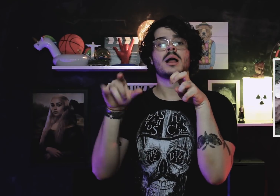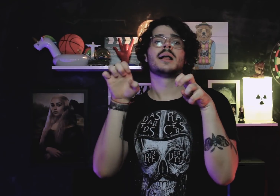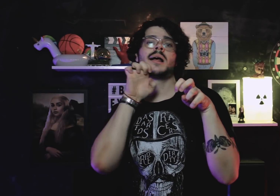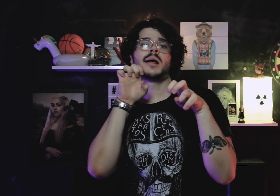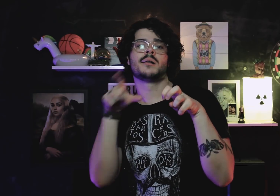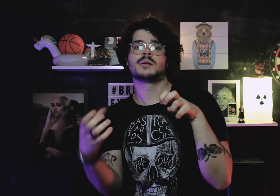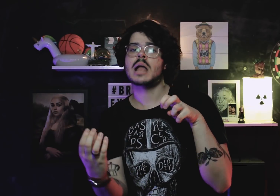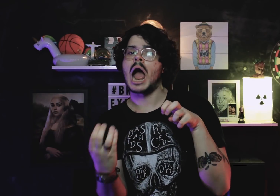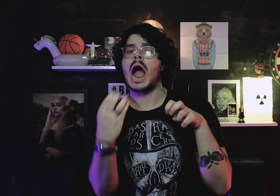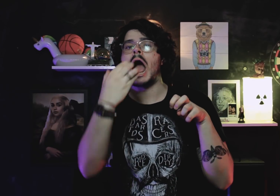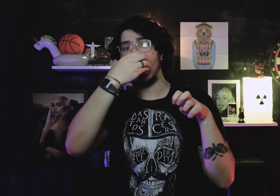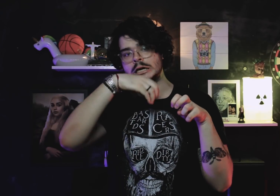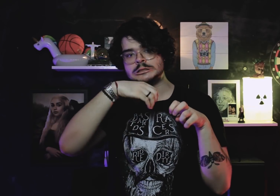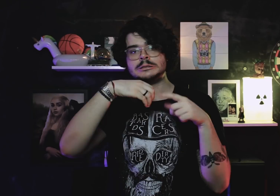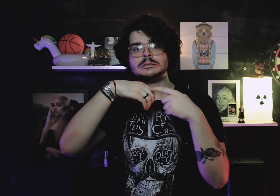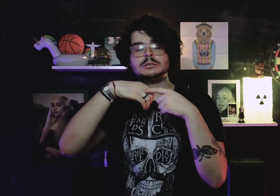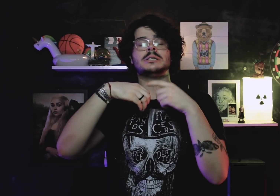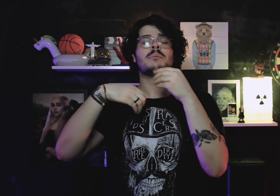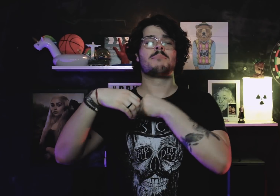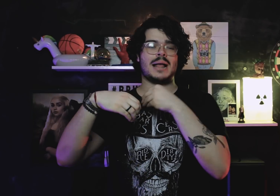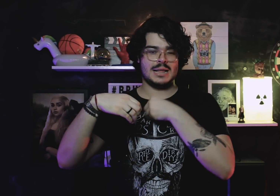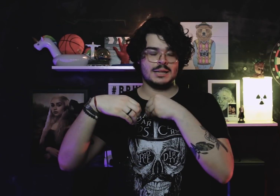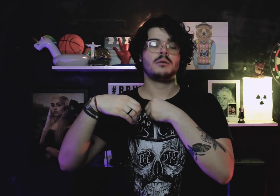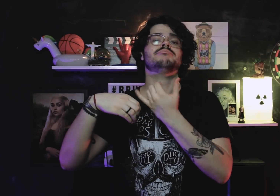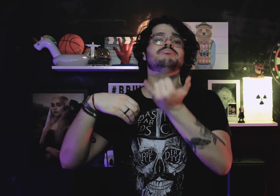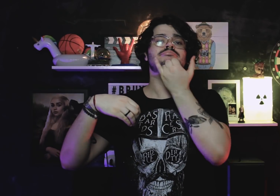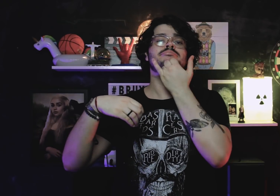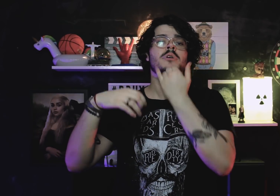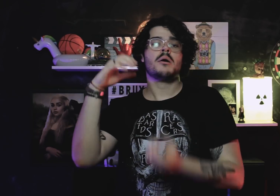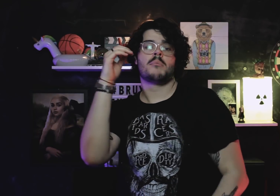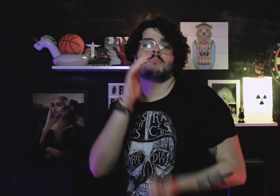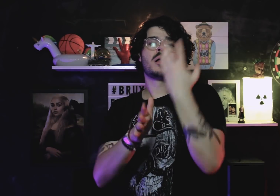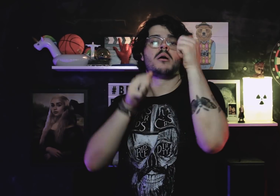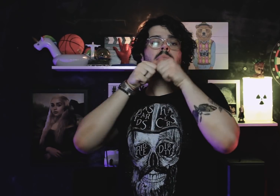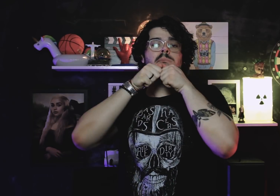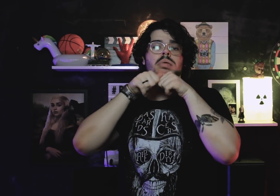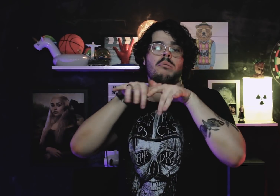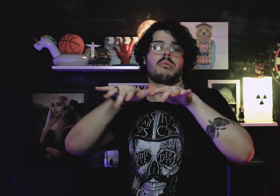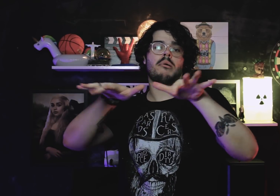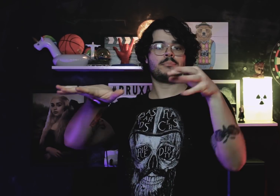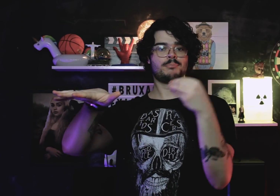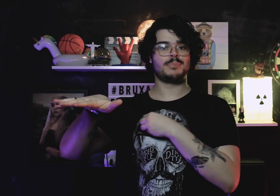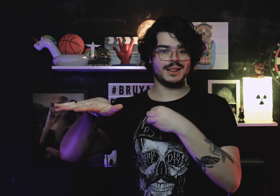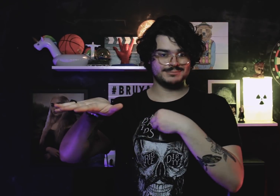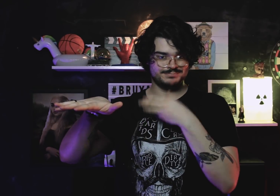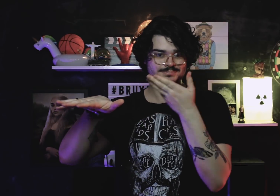the fruit to Eve who originated sin.